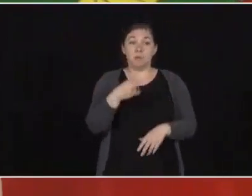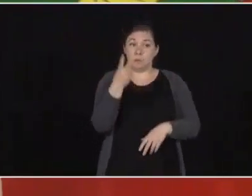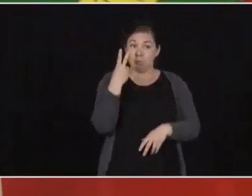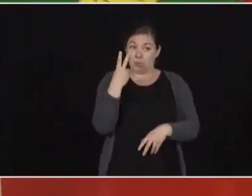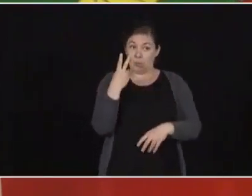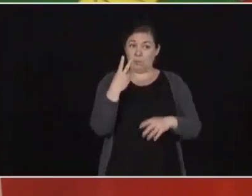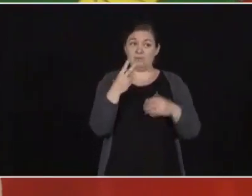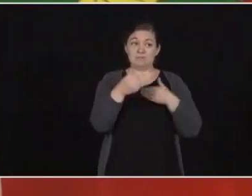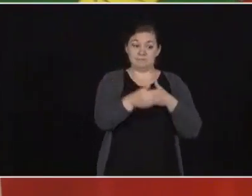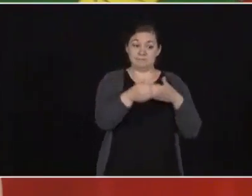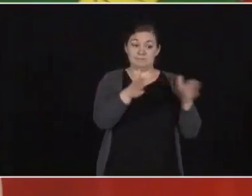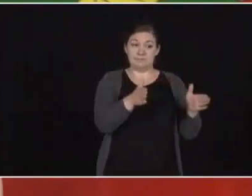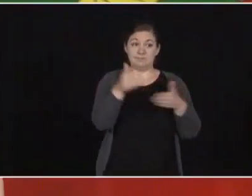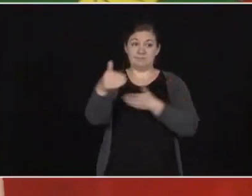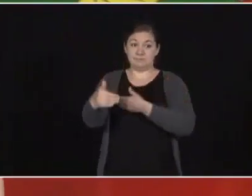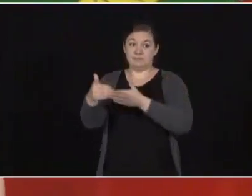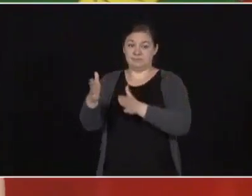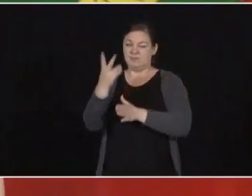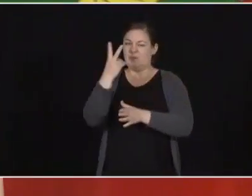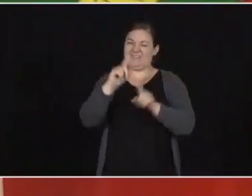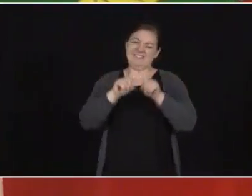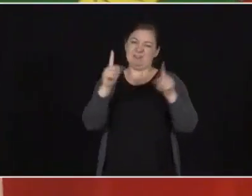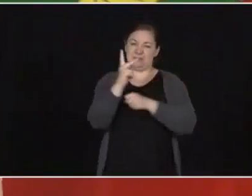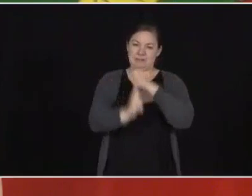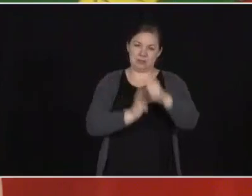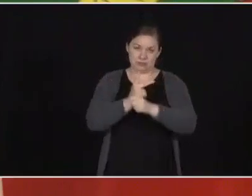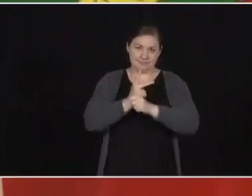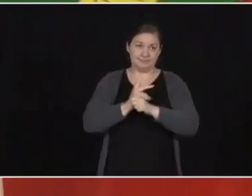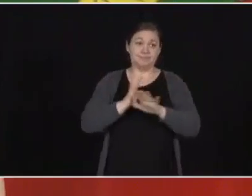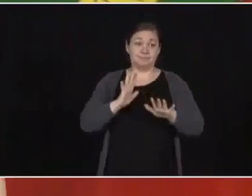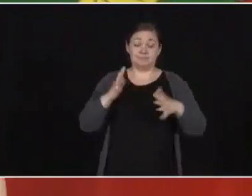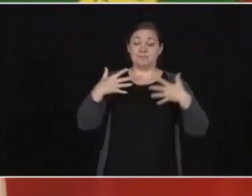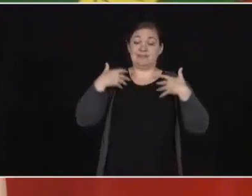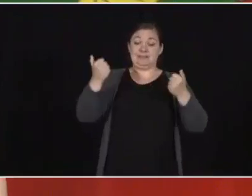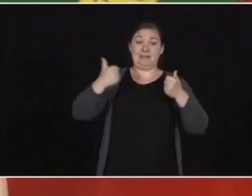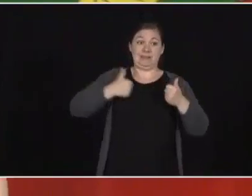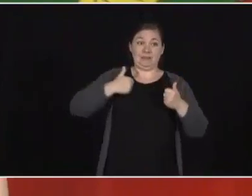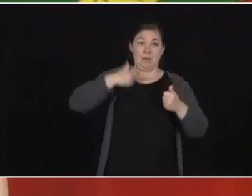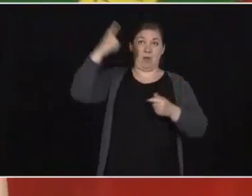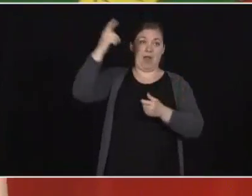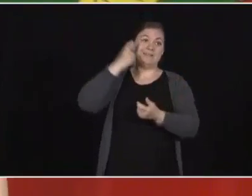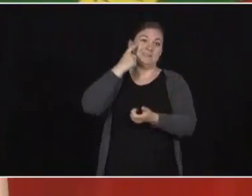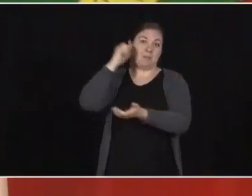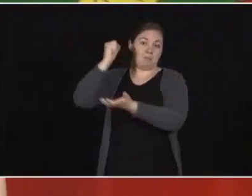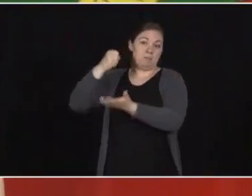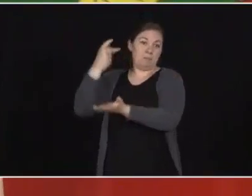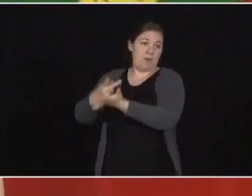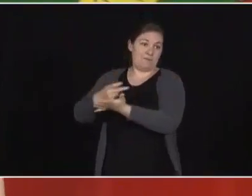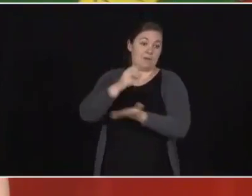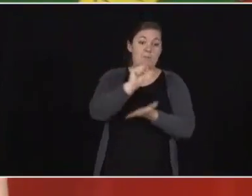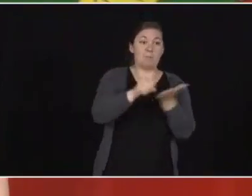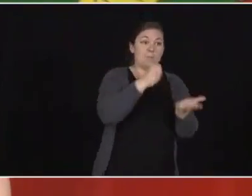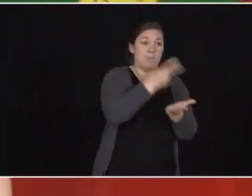Thank you very much for the question. There are two kits currently approved by health Canada. In their being evaluated both provincially and